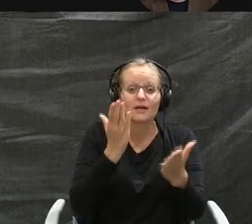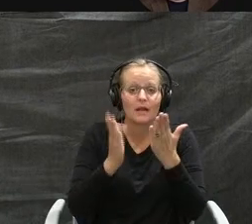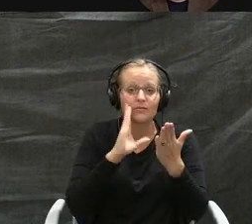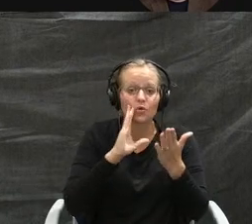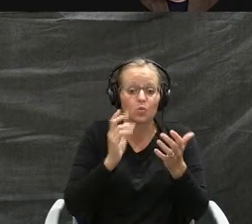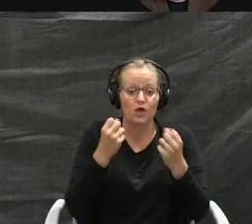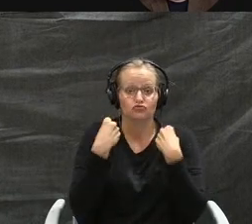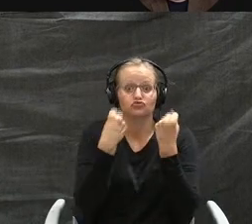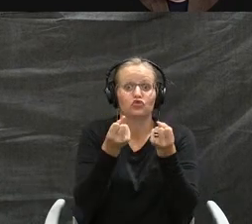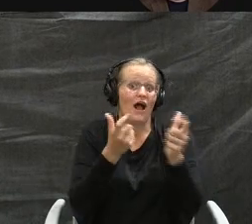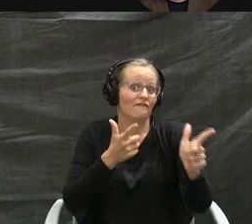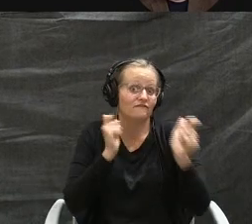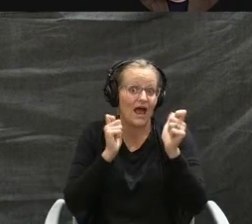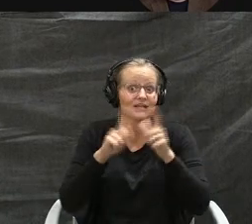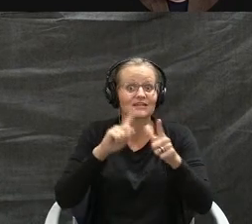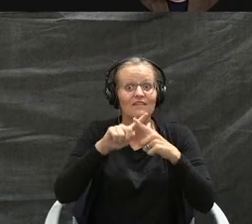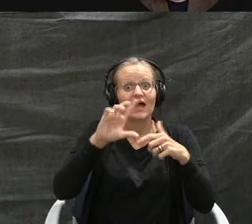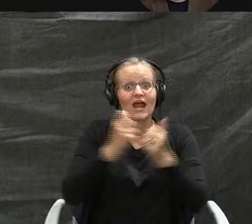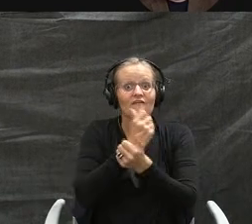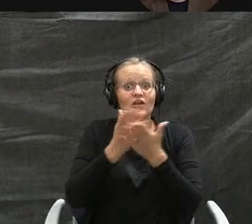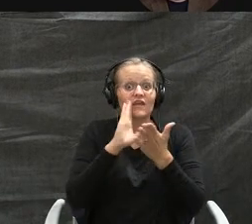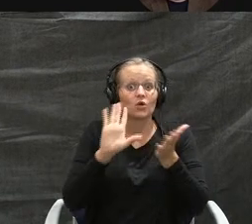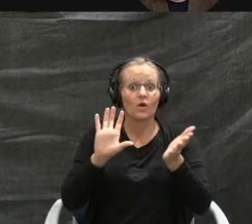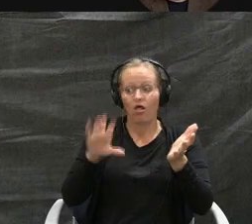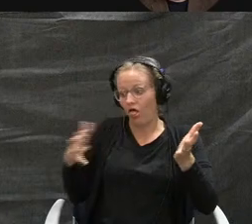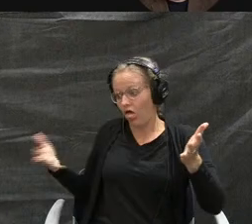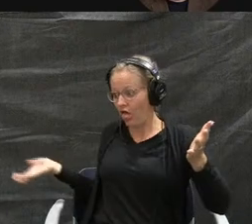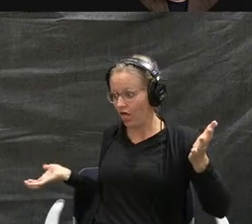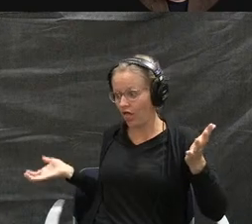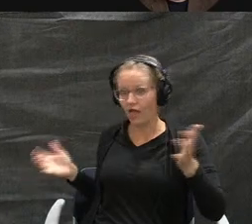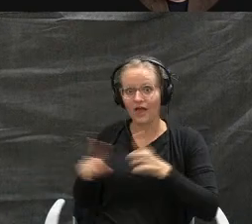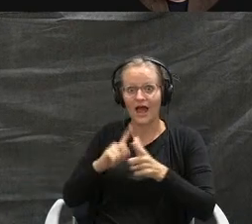But anyway, regardless of $40,000 and they say they can do